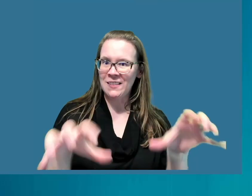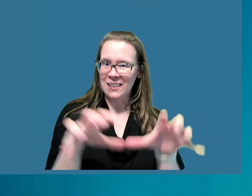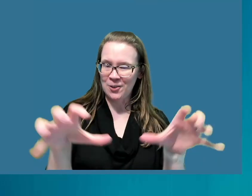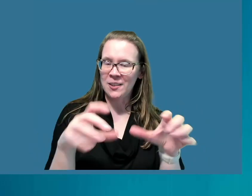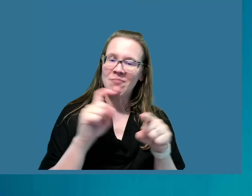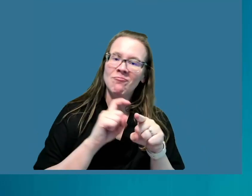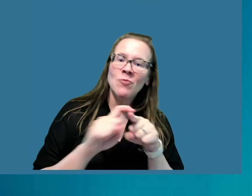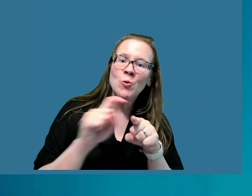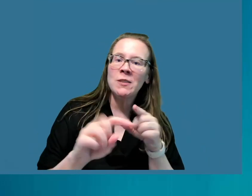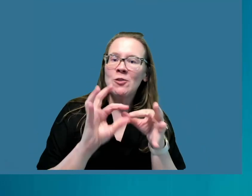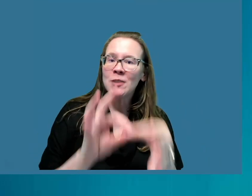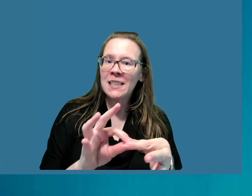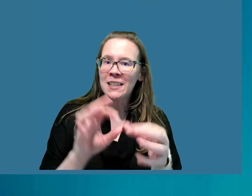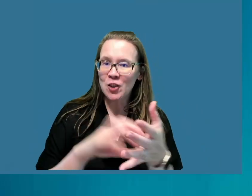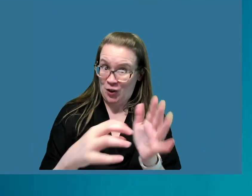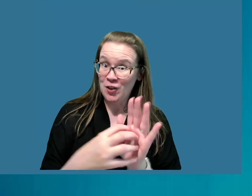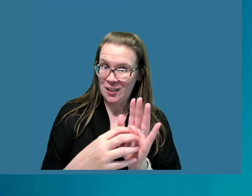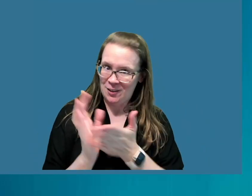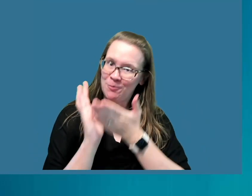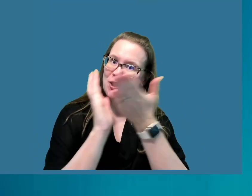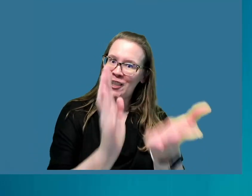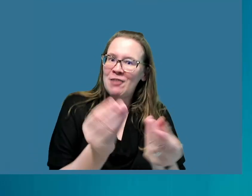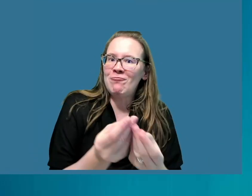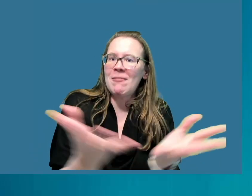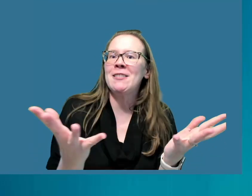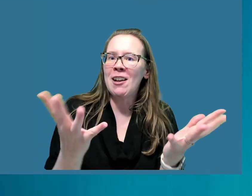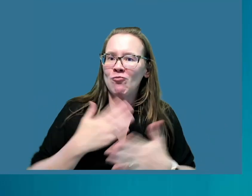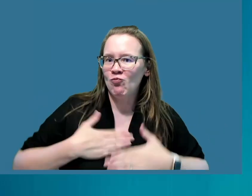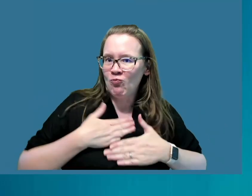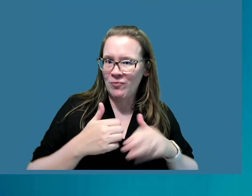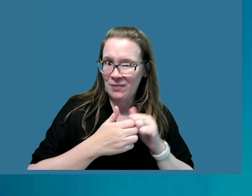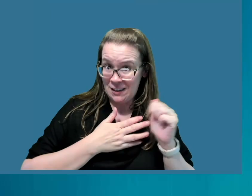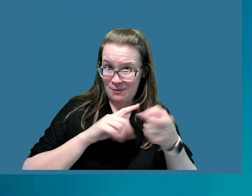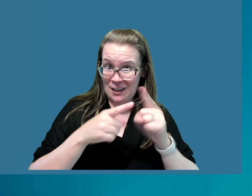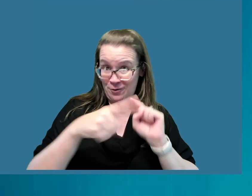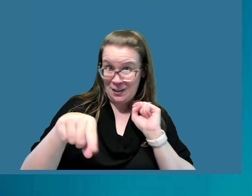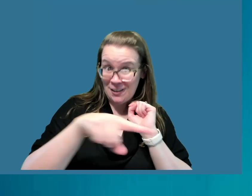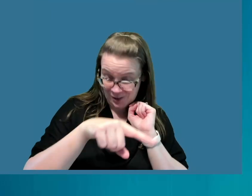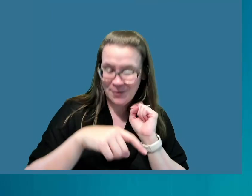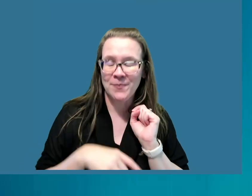was in the mood--I would go ahead and decorate some sewing-related sugar cookies to bring with